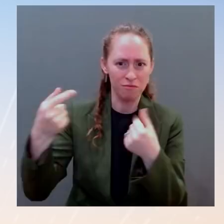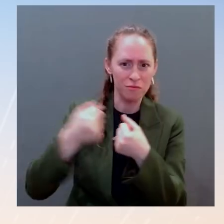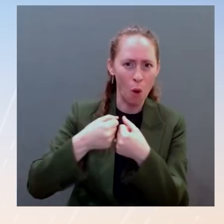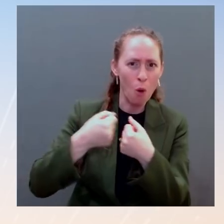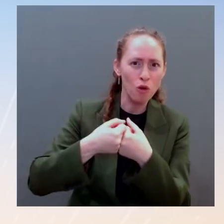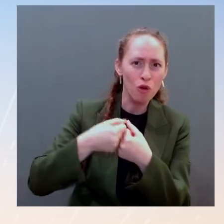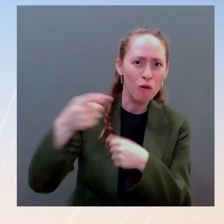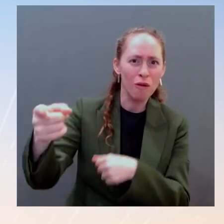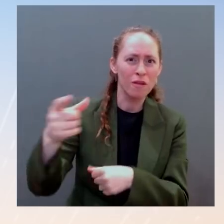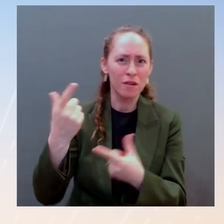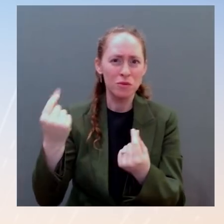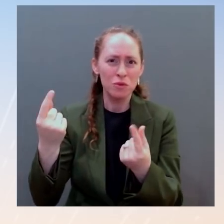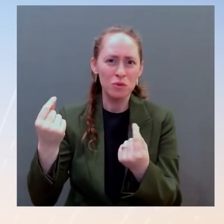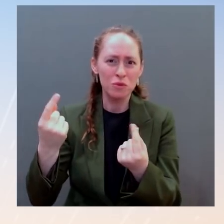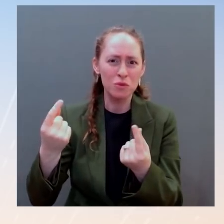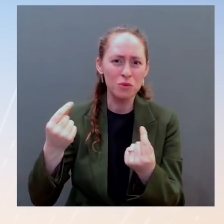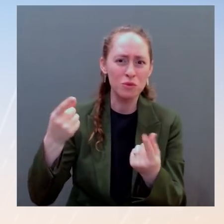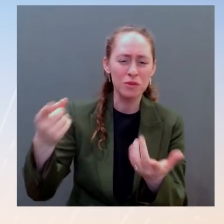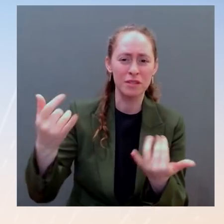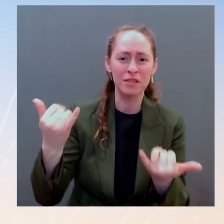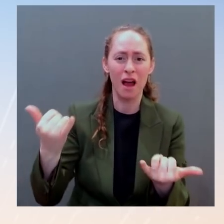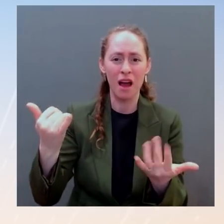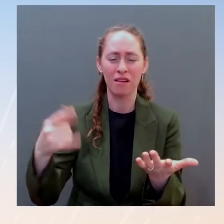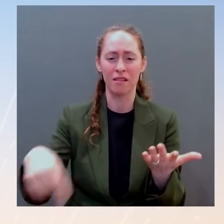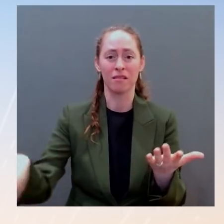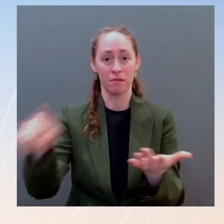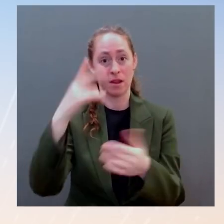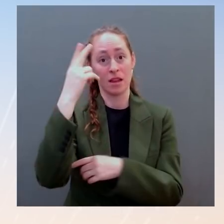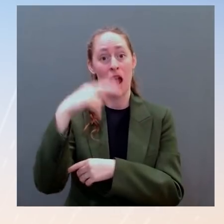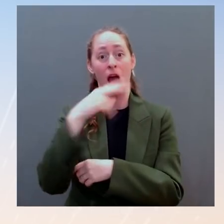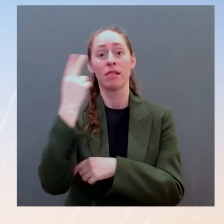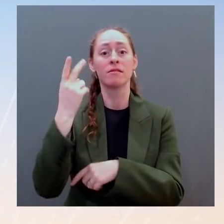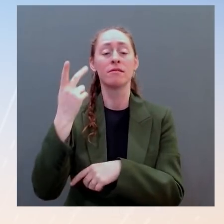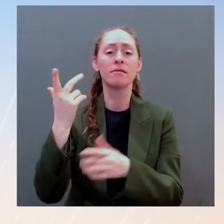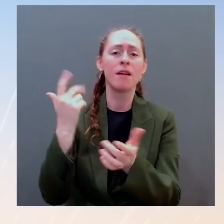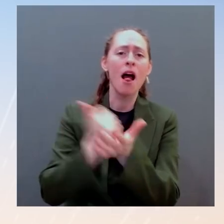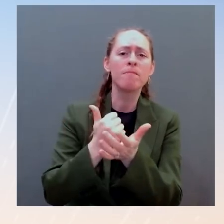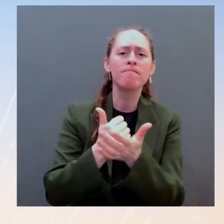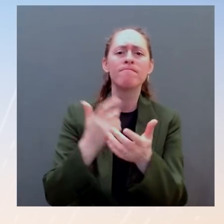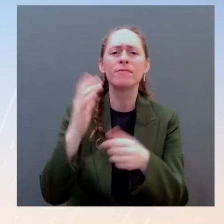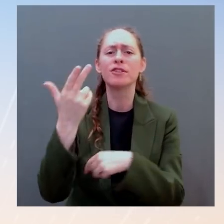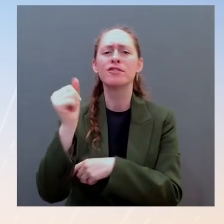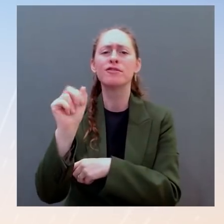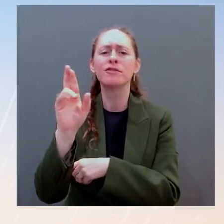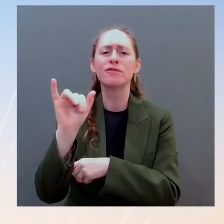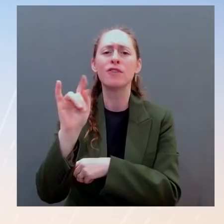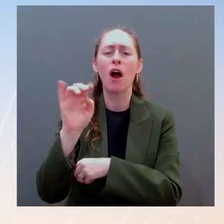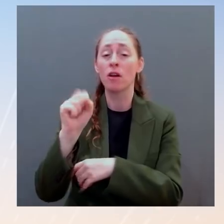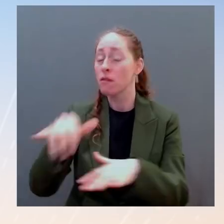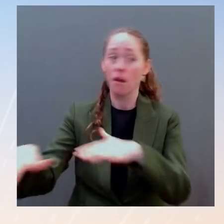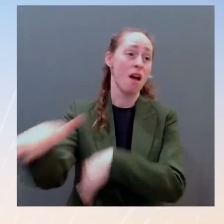these concerns with President Biden? And are these concerns that the White House shares? Ms. Psaki: Well, I think it's important to remember